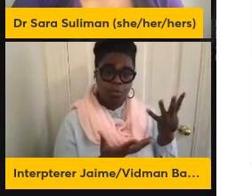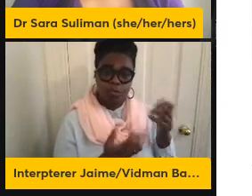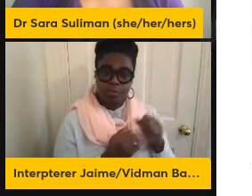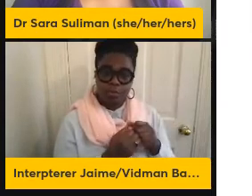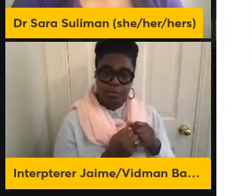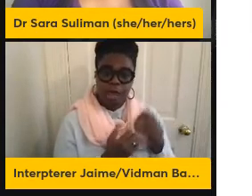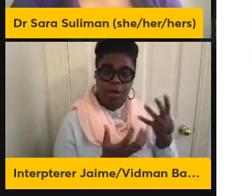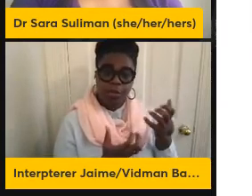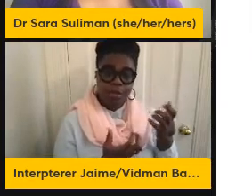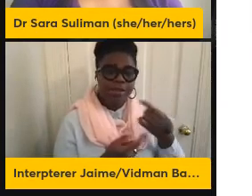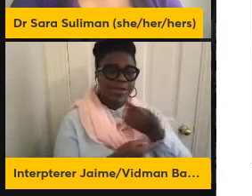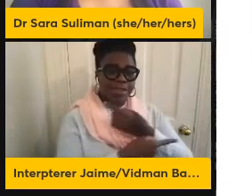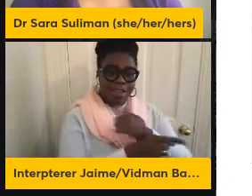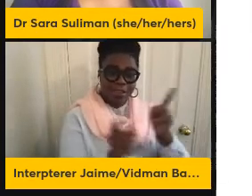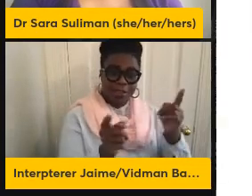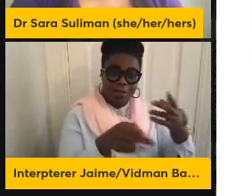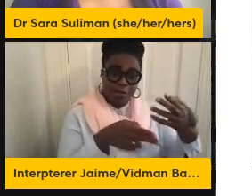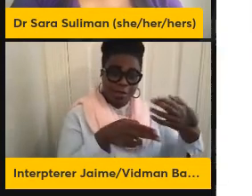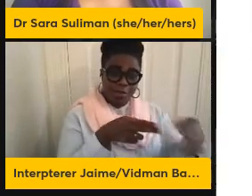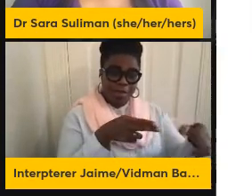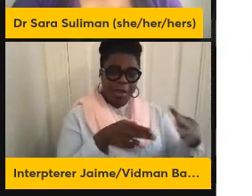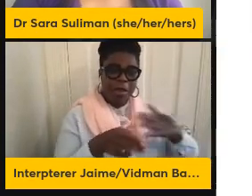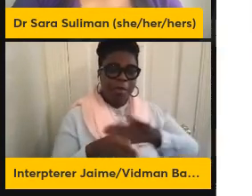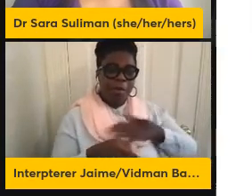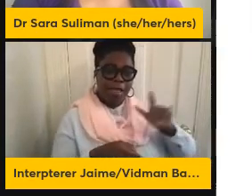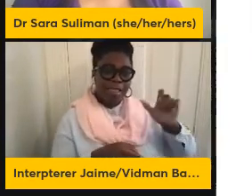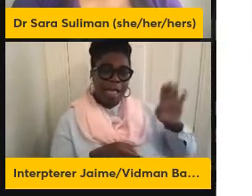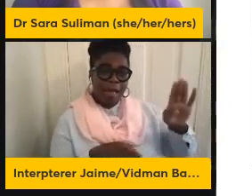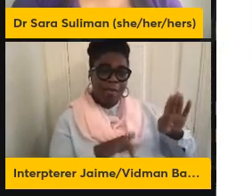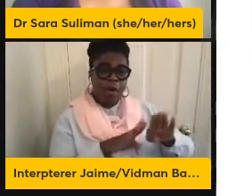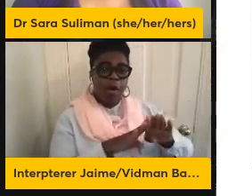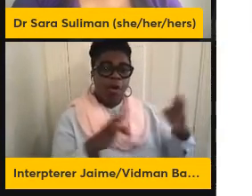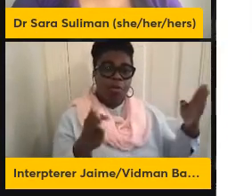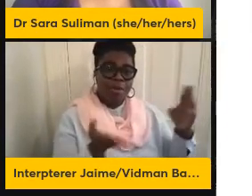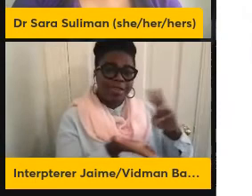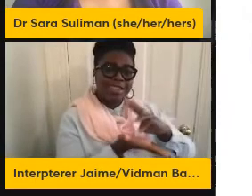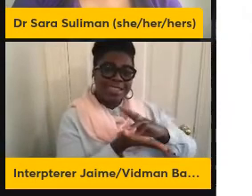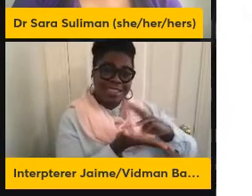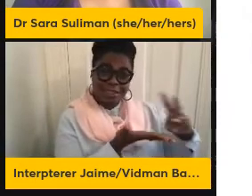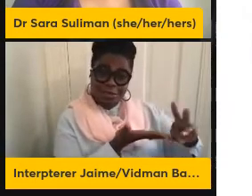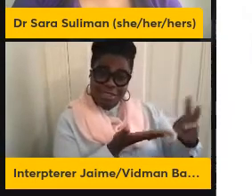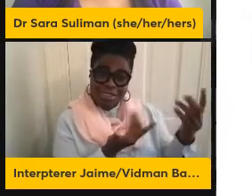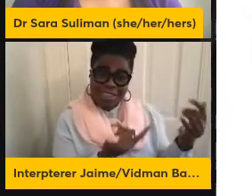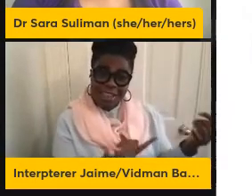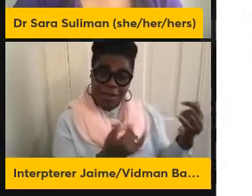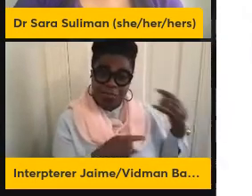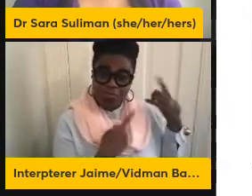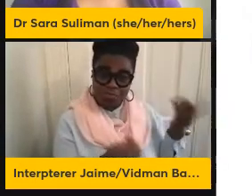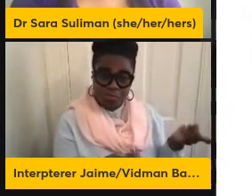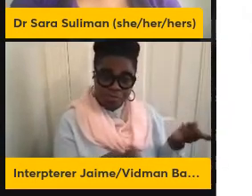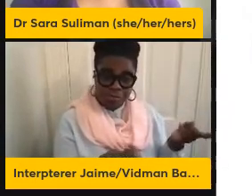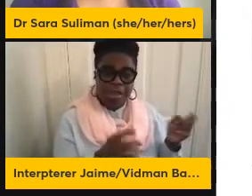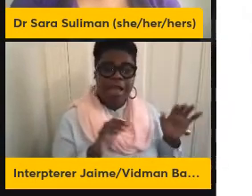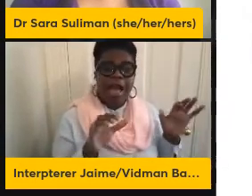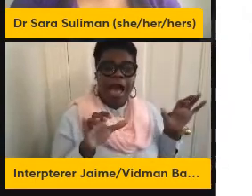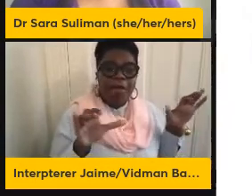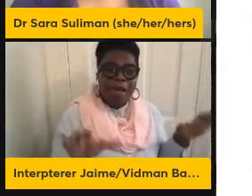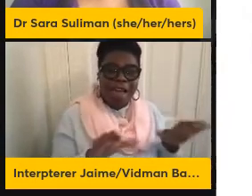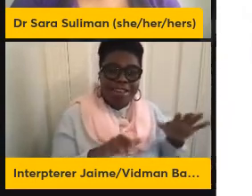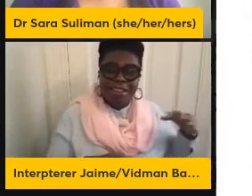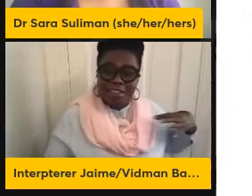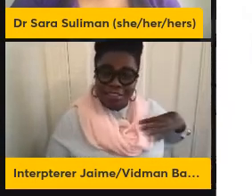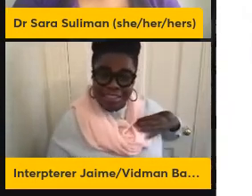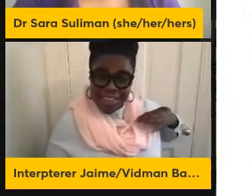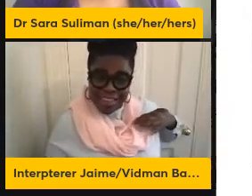quick announcement here that my lab has opened now it's been six weeks and actively looking for candidates. So if you haven't